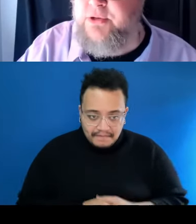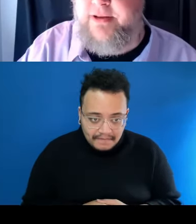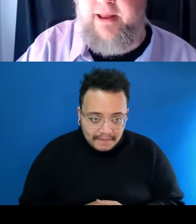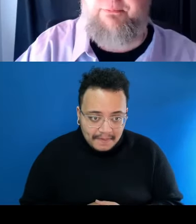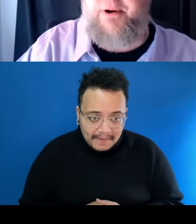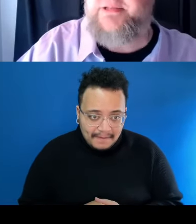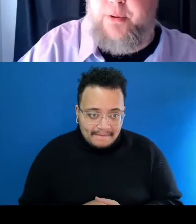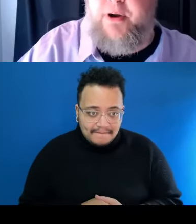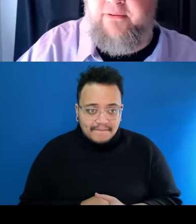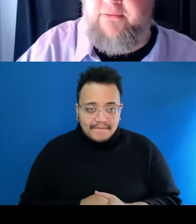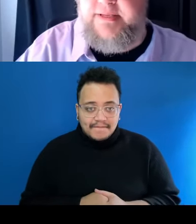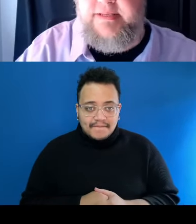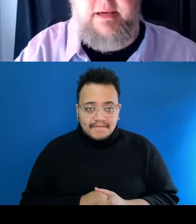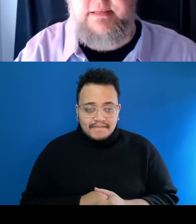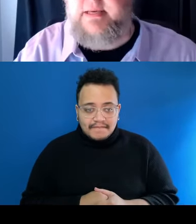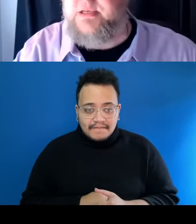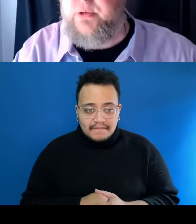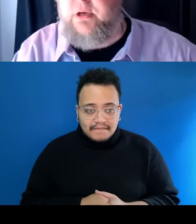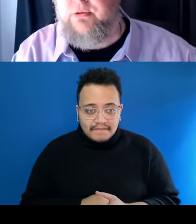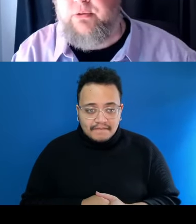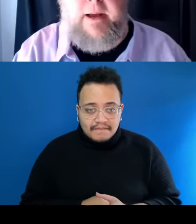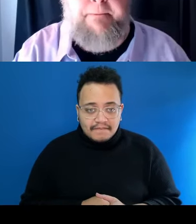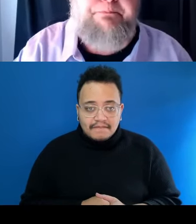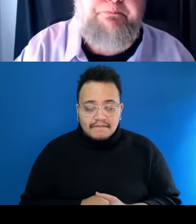And you can kind of brainstorm off of these things as we go through them.